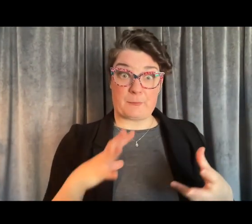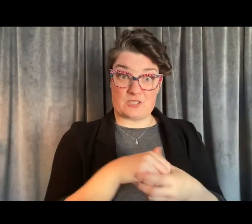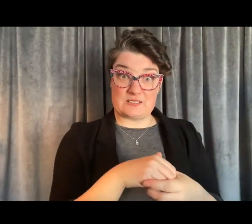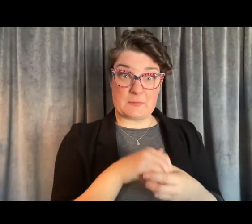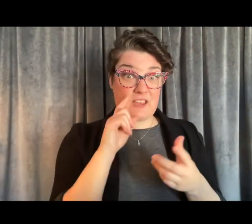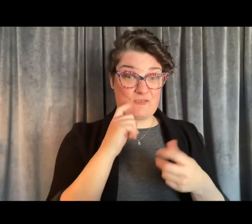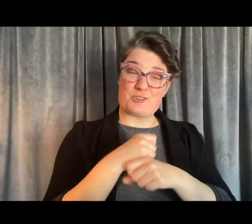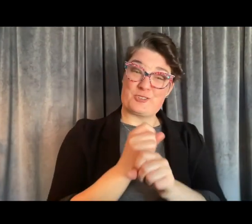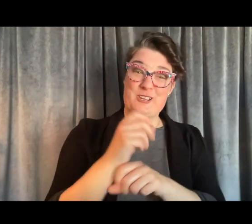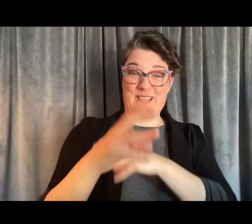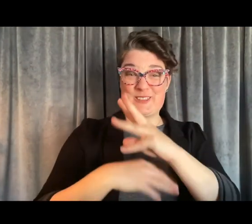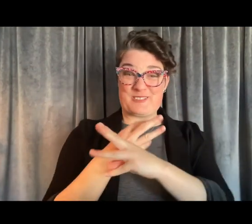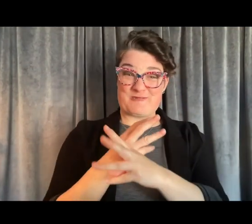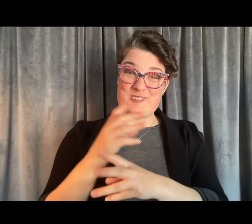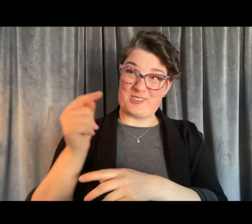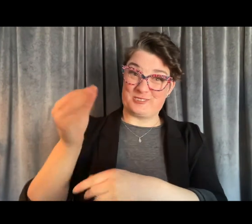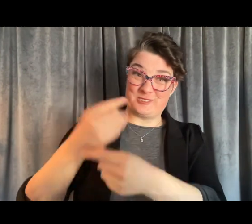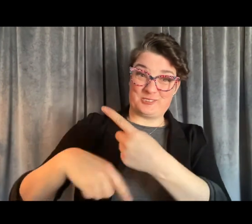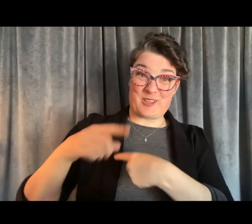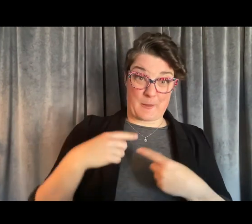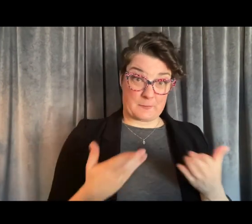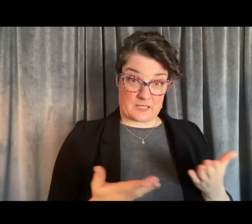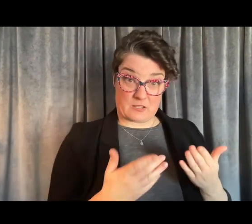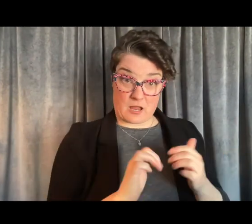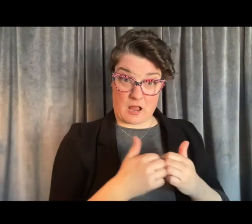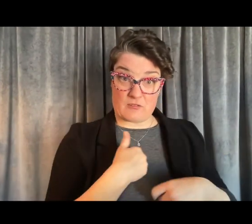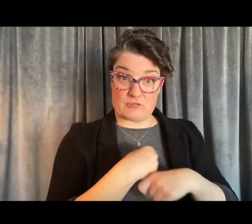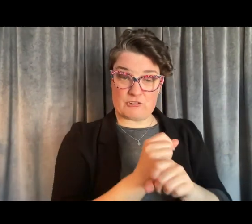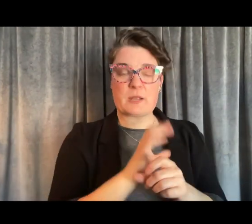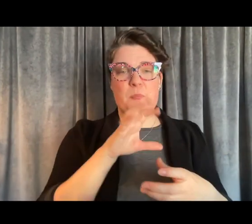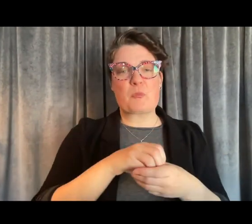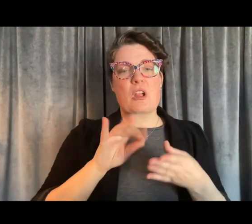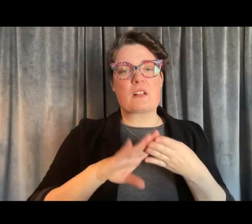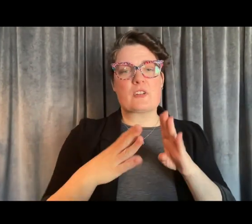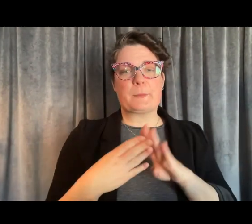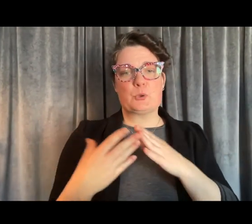World to Come here is I'm part of a community accountability collective.